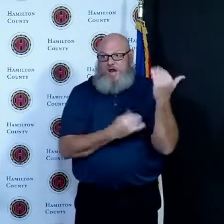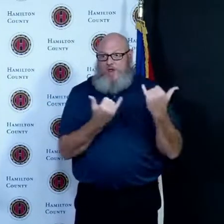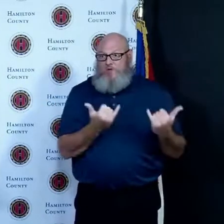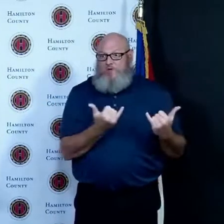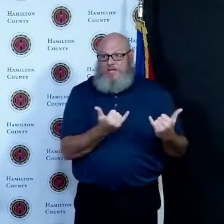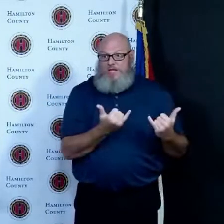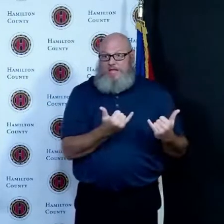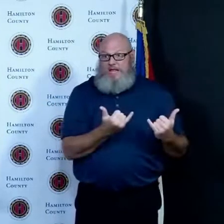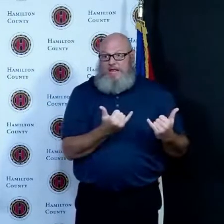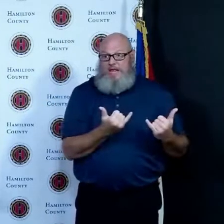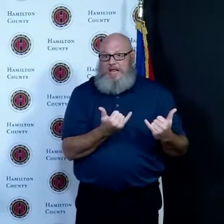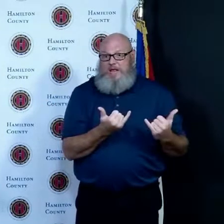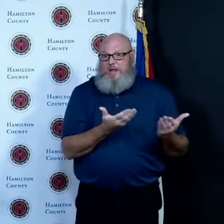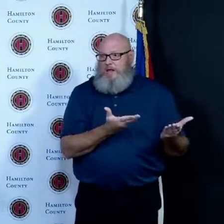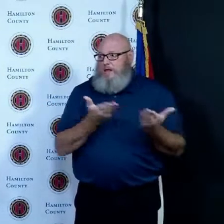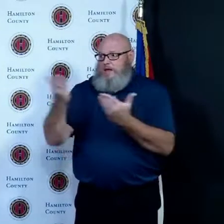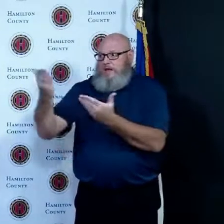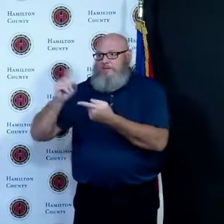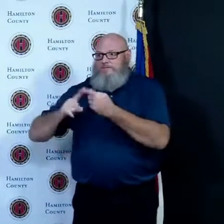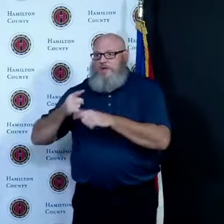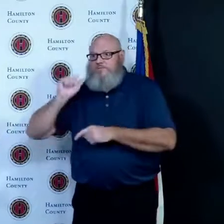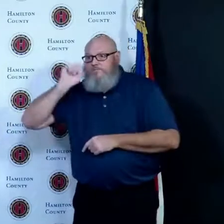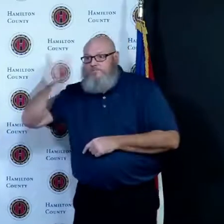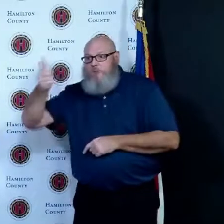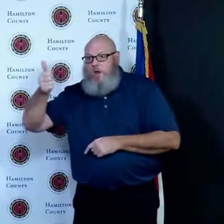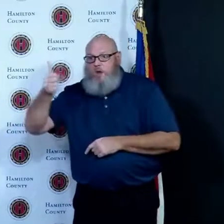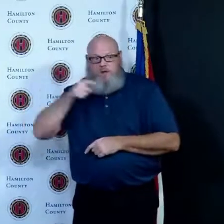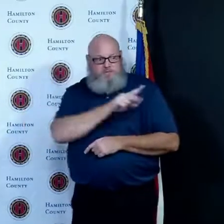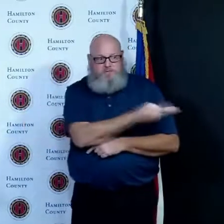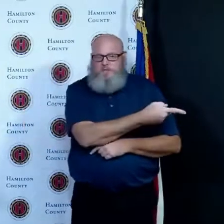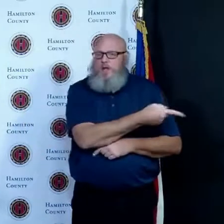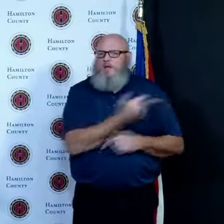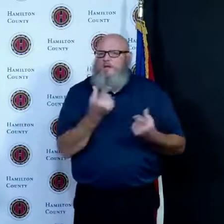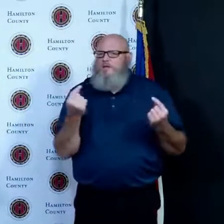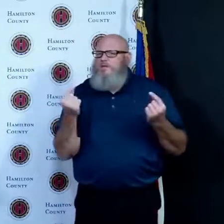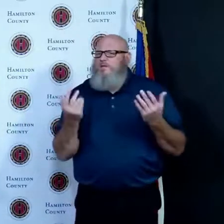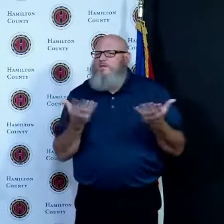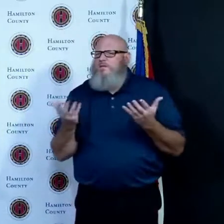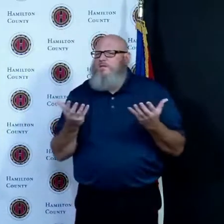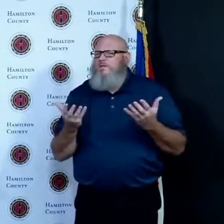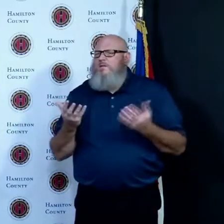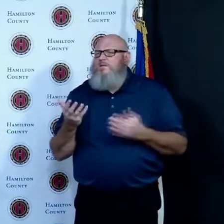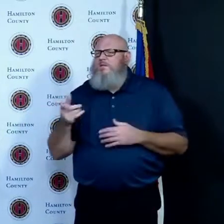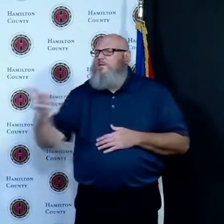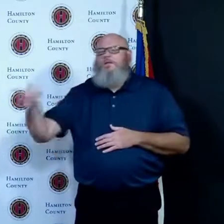taking that list of individuals that qualify and randomizing them we we did not put out notice